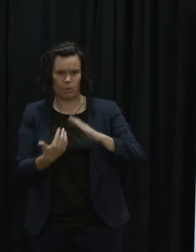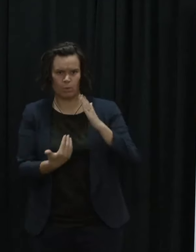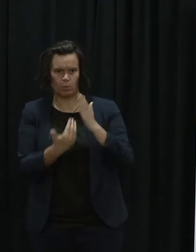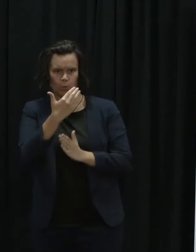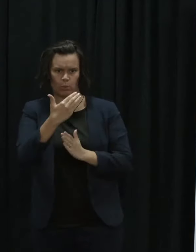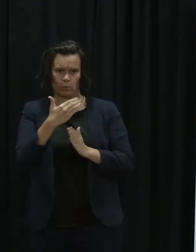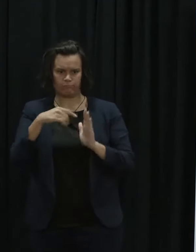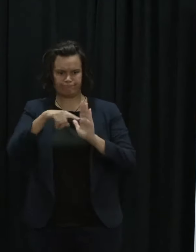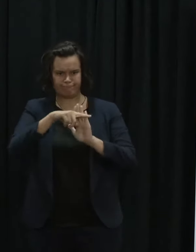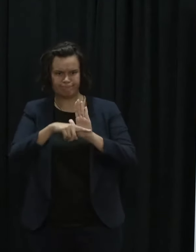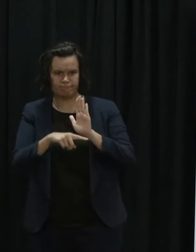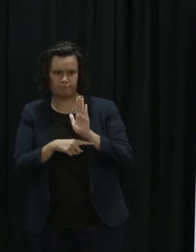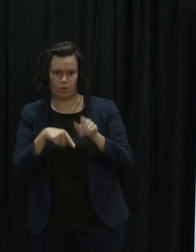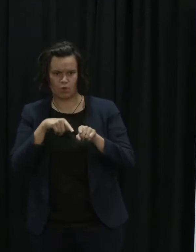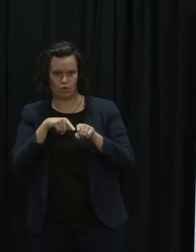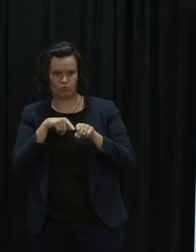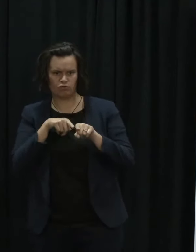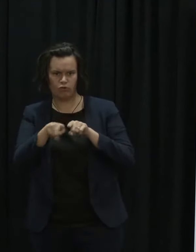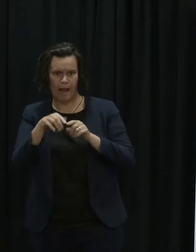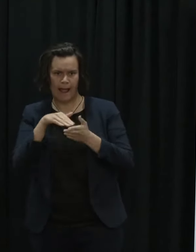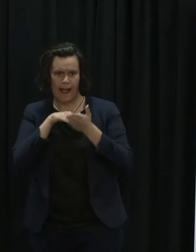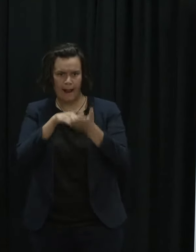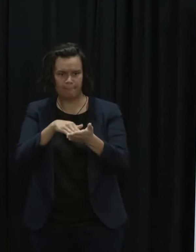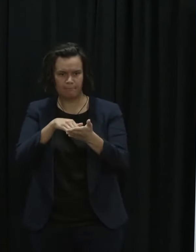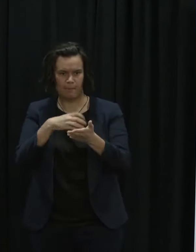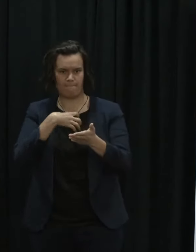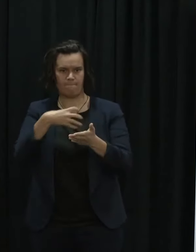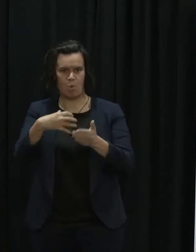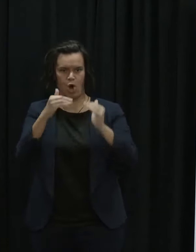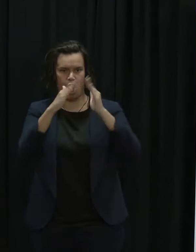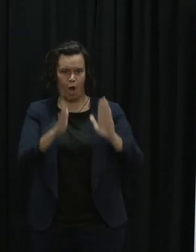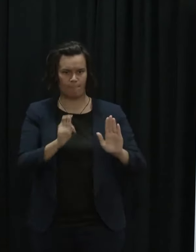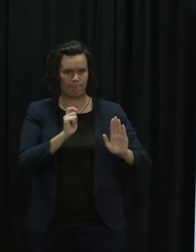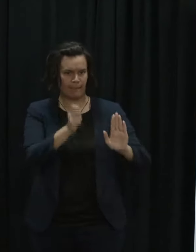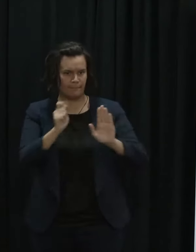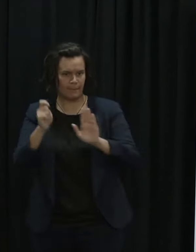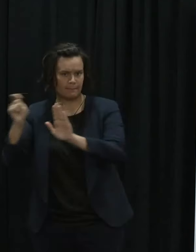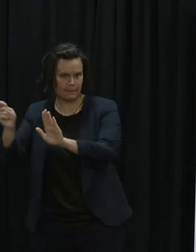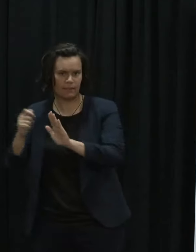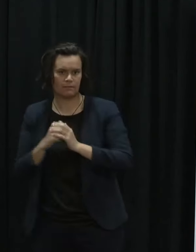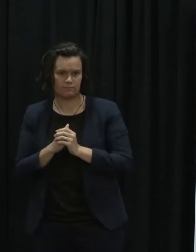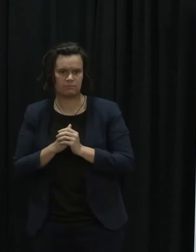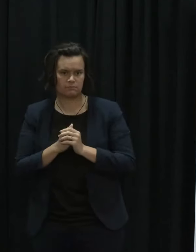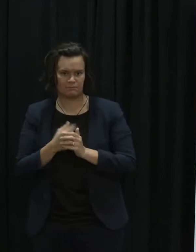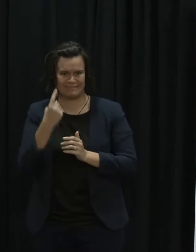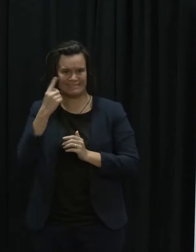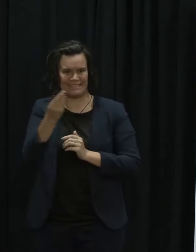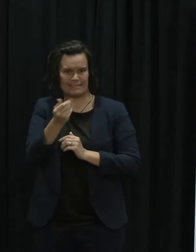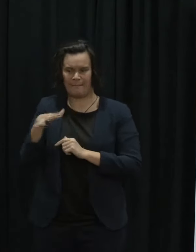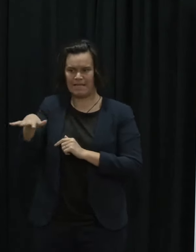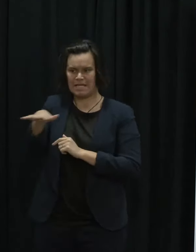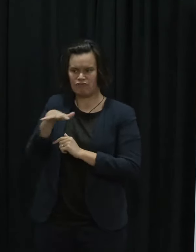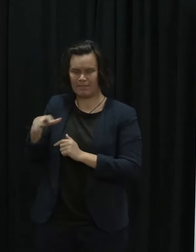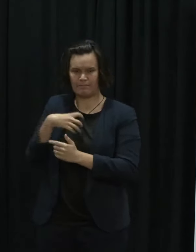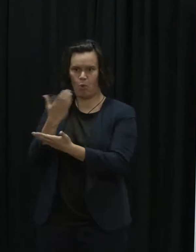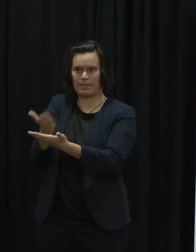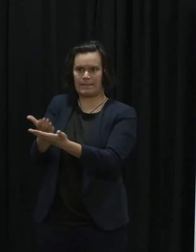Even this week you have seen us take significant measures in the planning space to try and